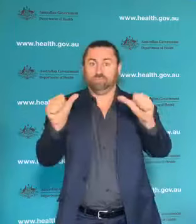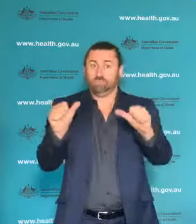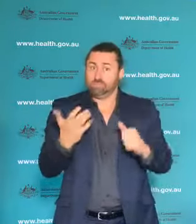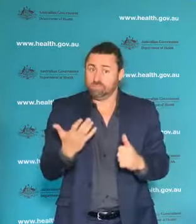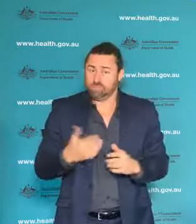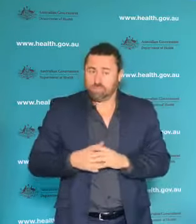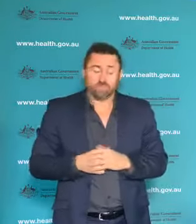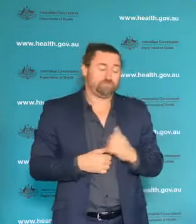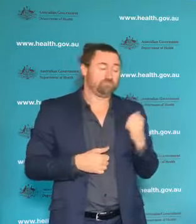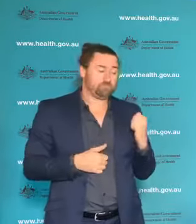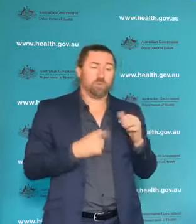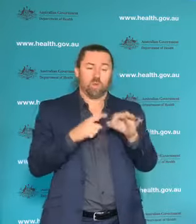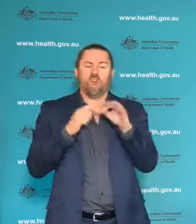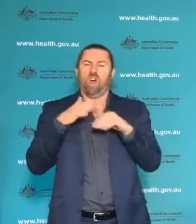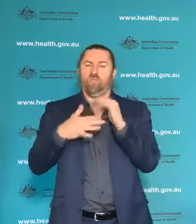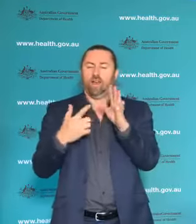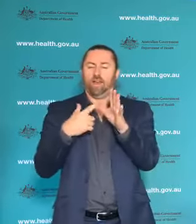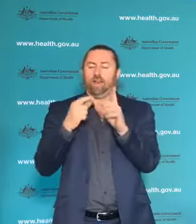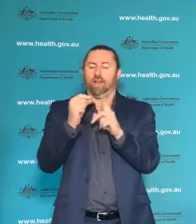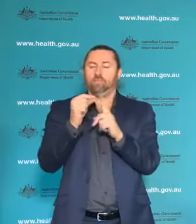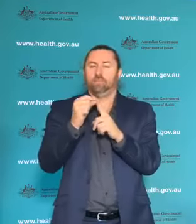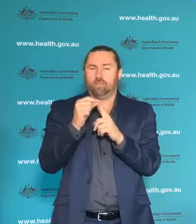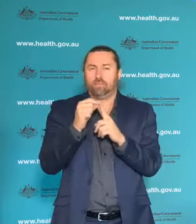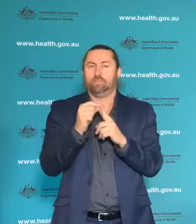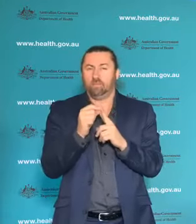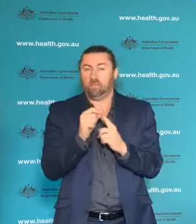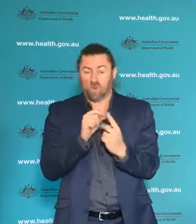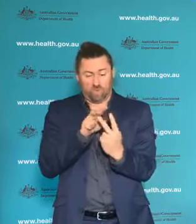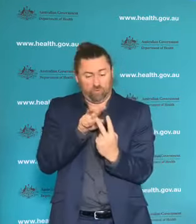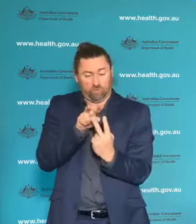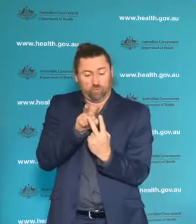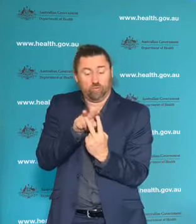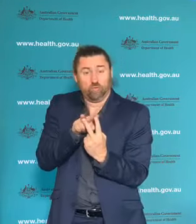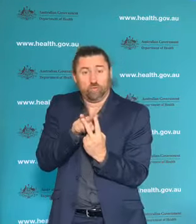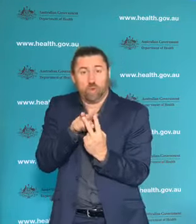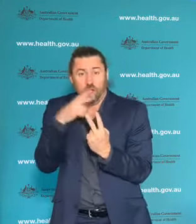the COVIDSafe app and the hundreds of additional people who've been tested